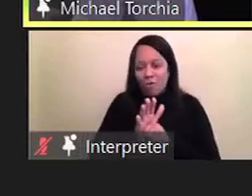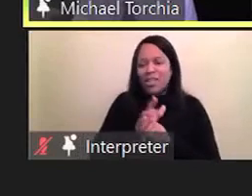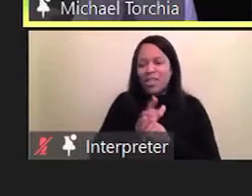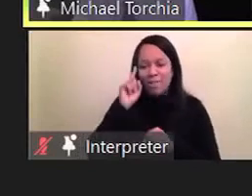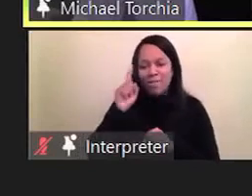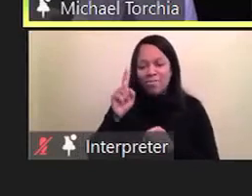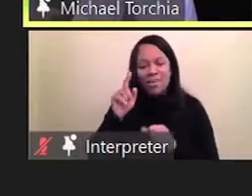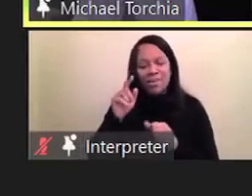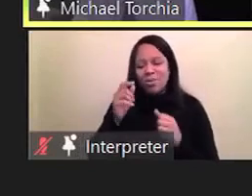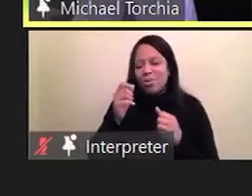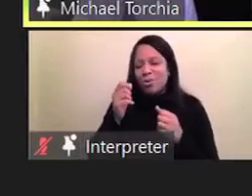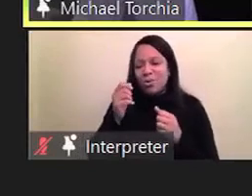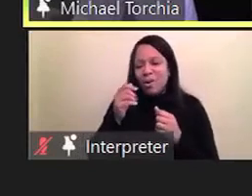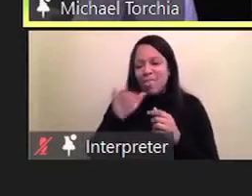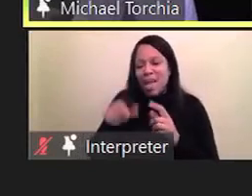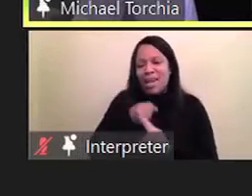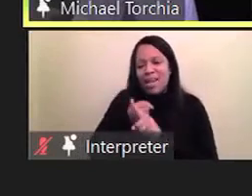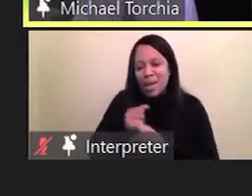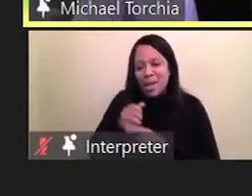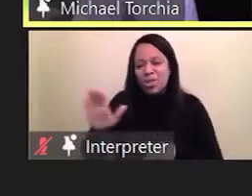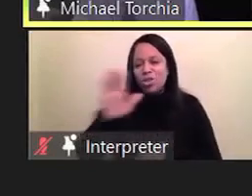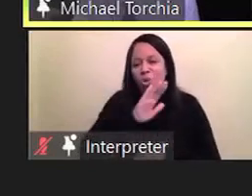And if any of you are out there, HR professionals,